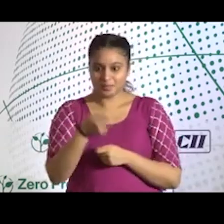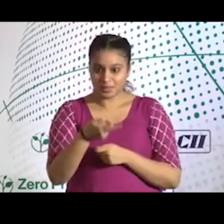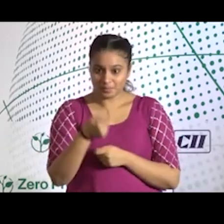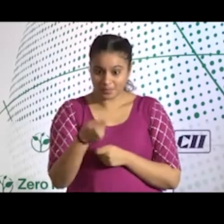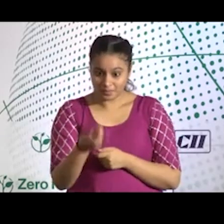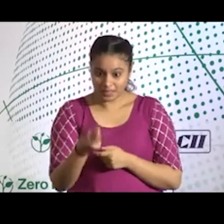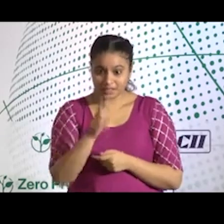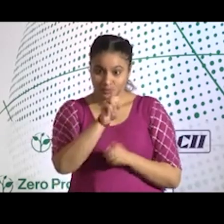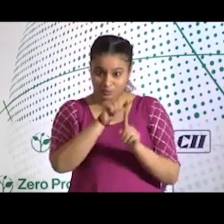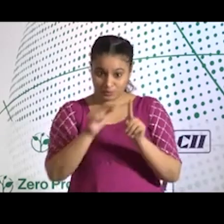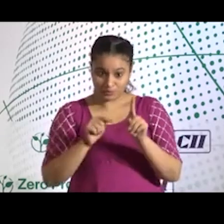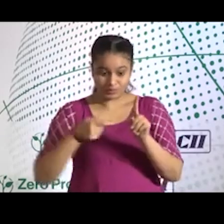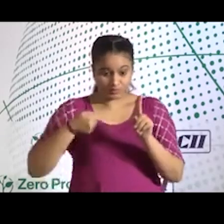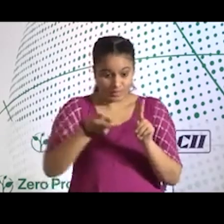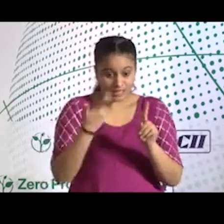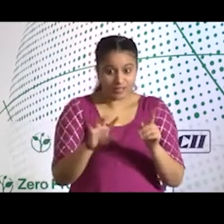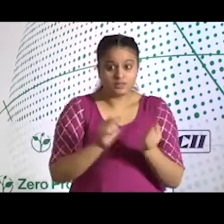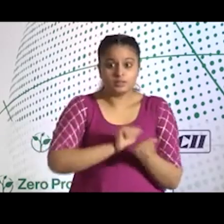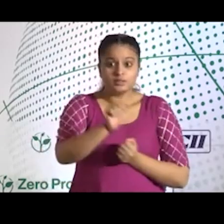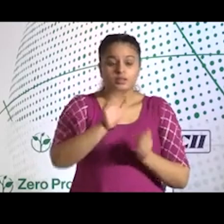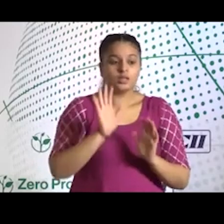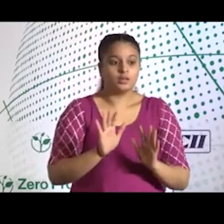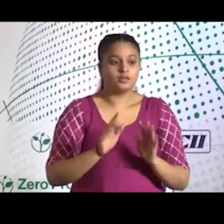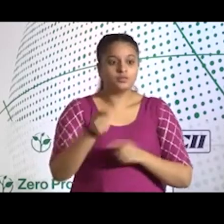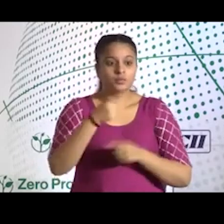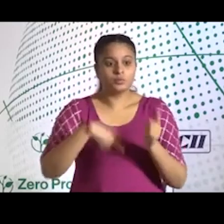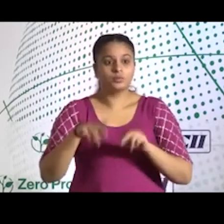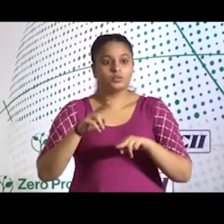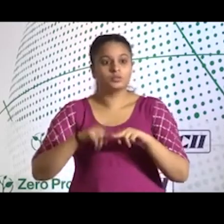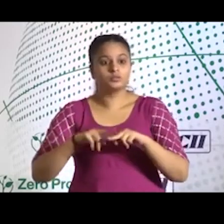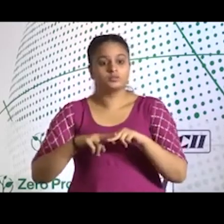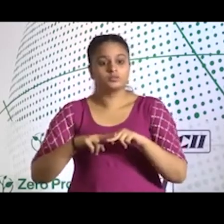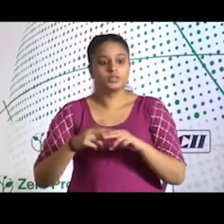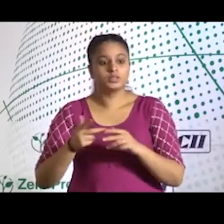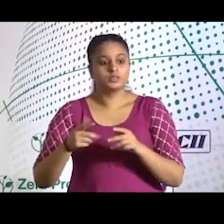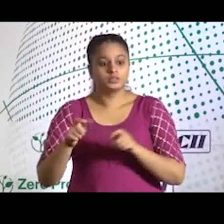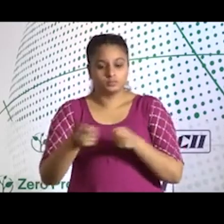Otherwise, the finance controller and his job is a trouble.